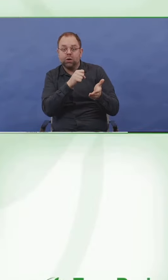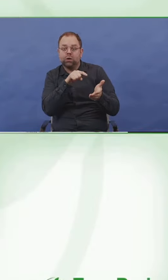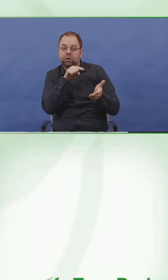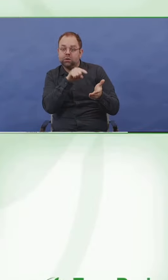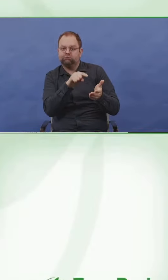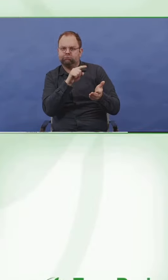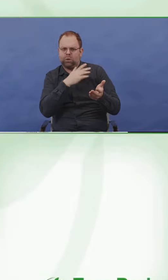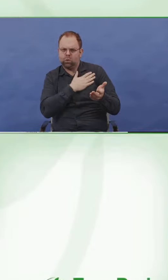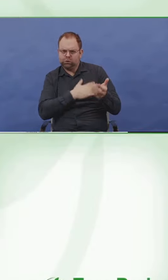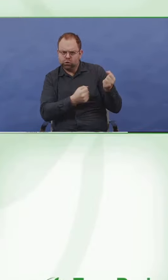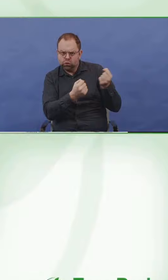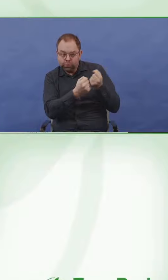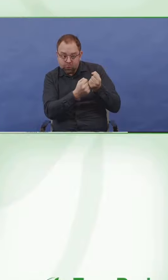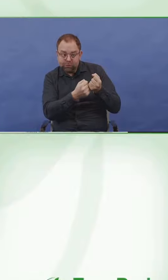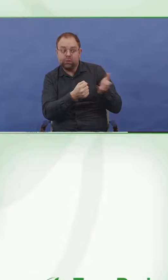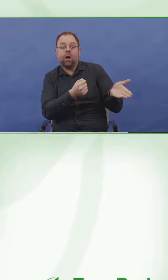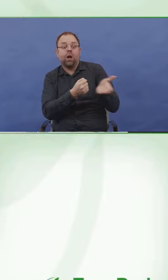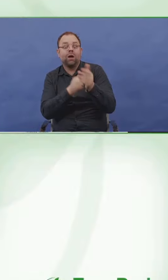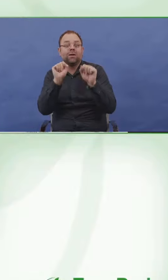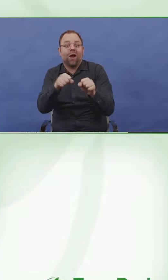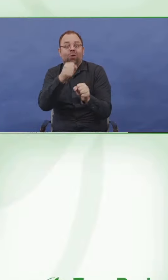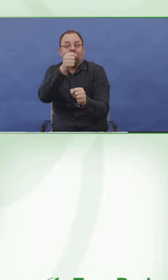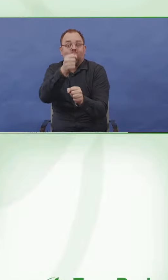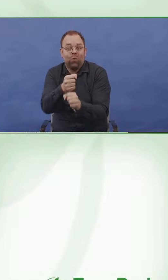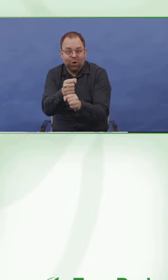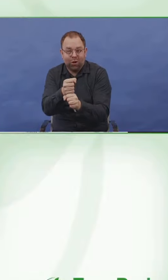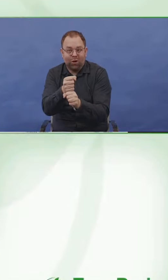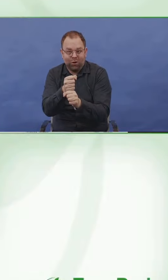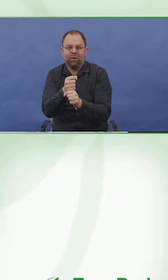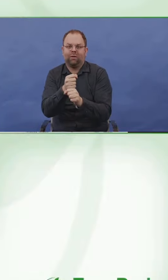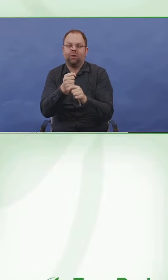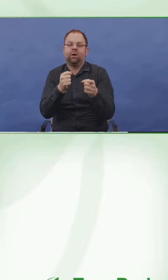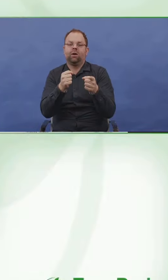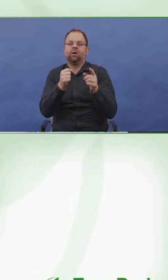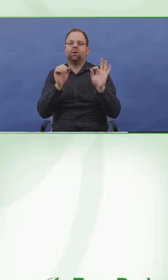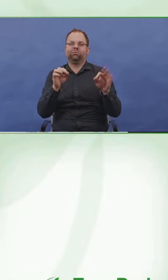significant regional differences in the provision of generally and we